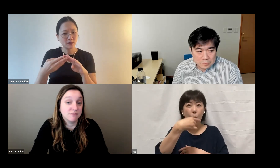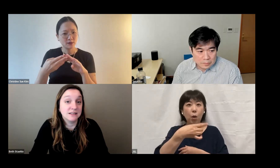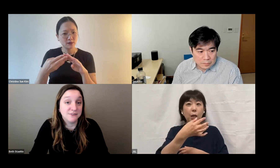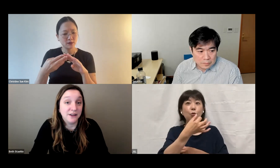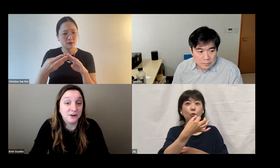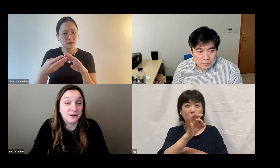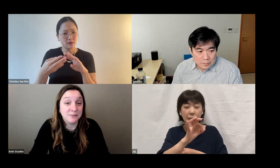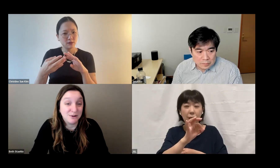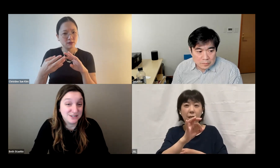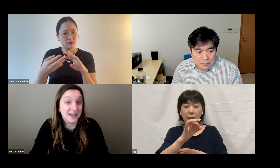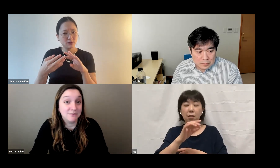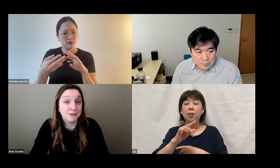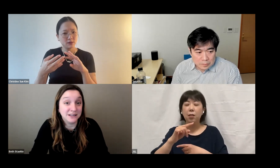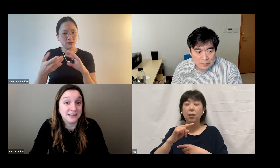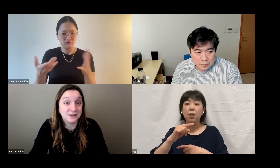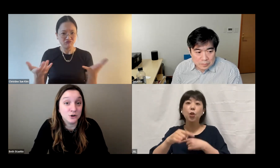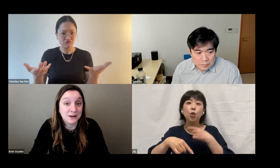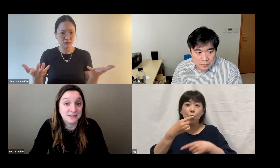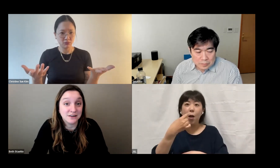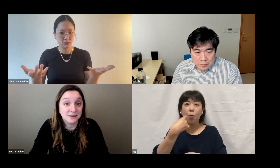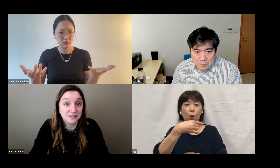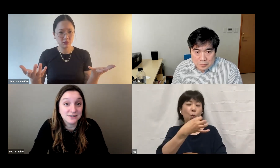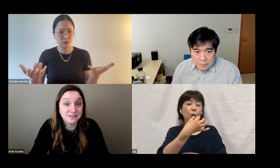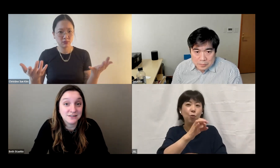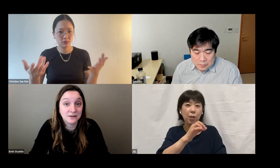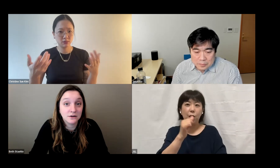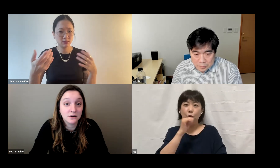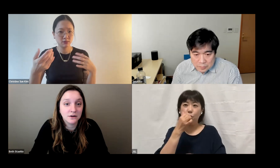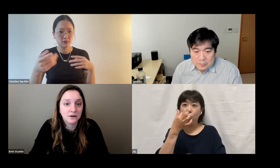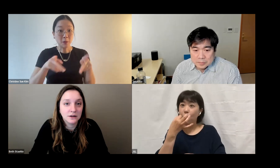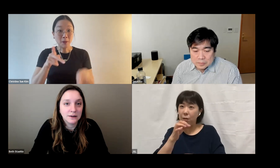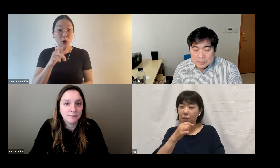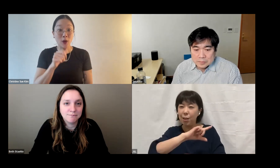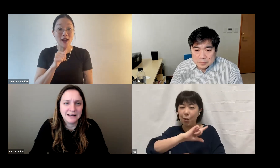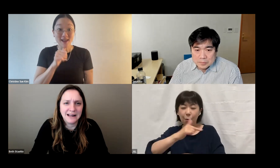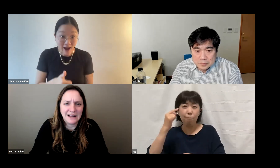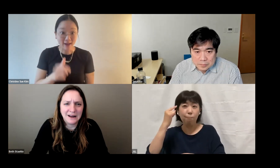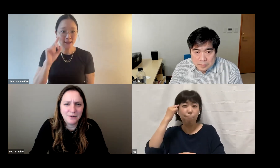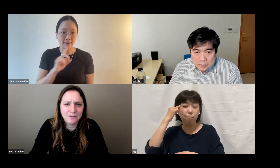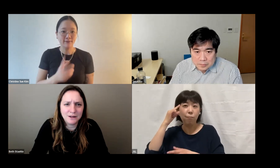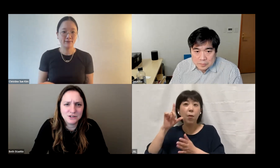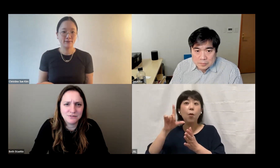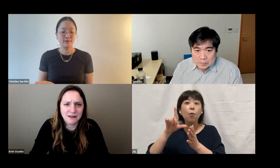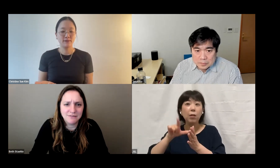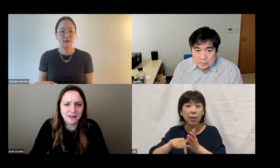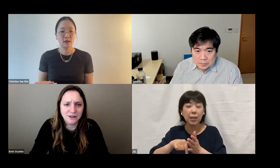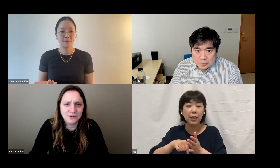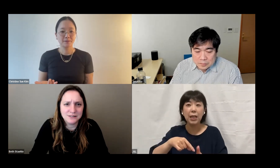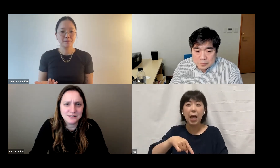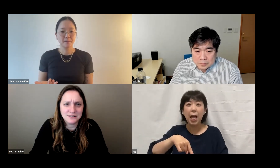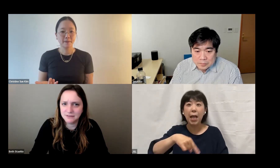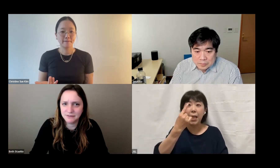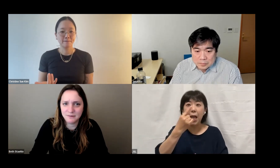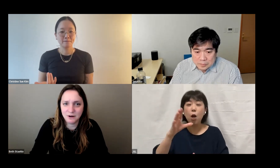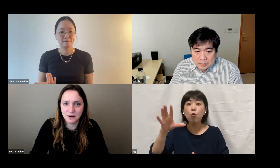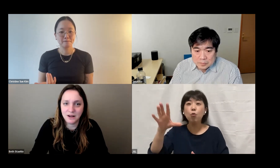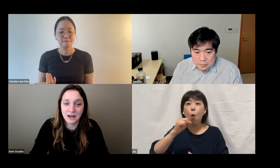is valued at about 10 billion U.S. dollars. But how much of that value is the deaf community get?